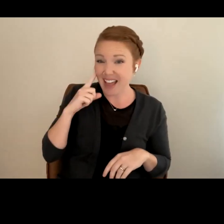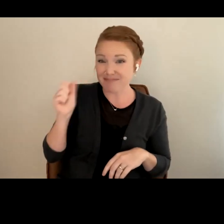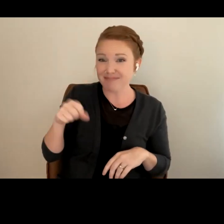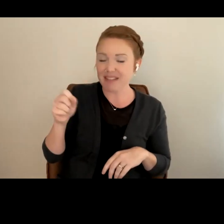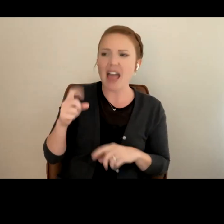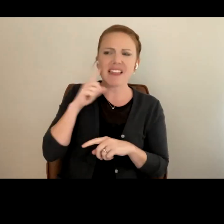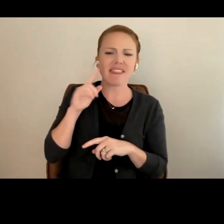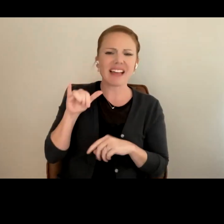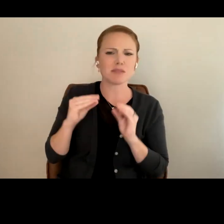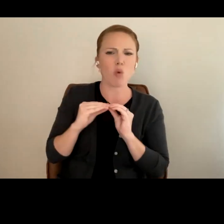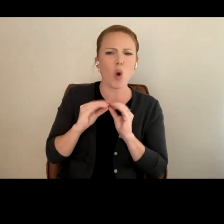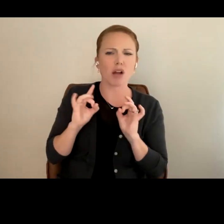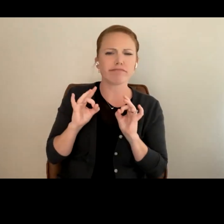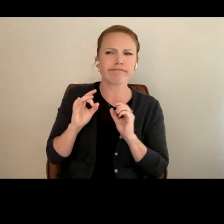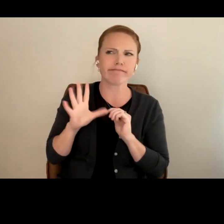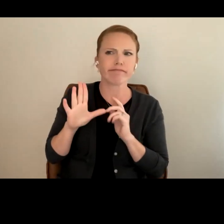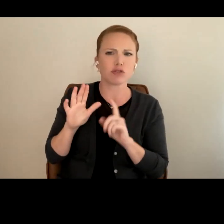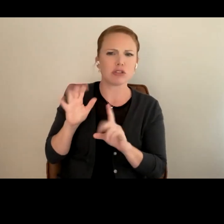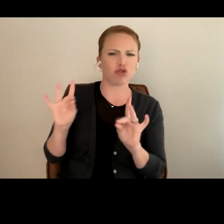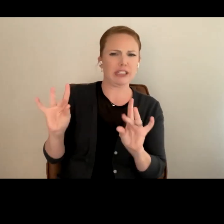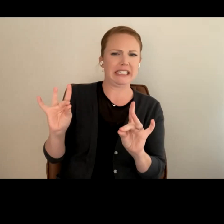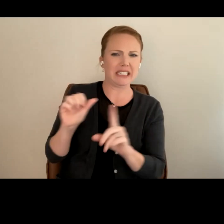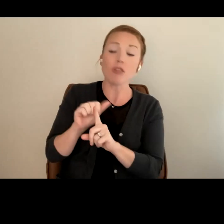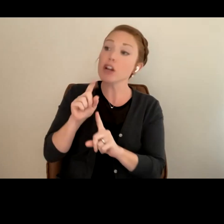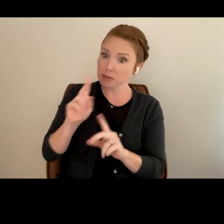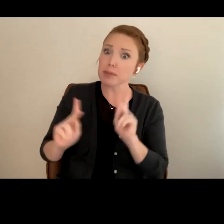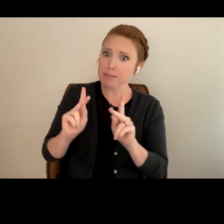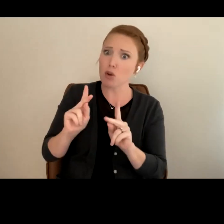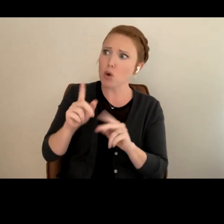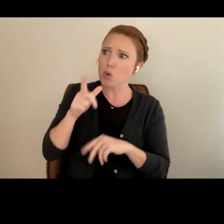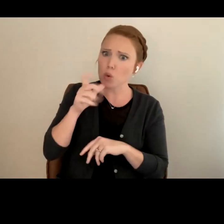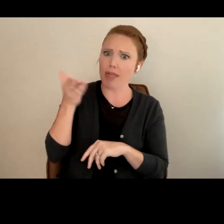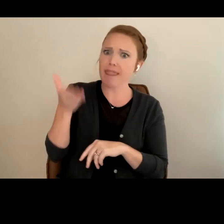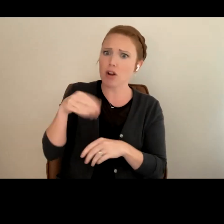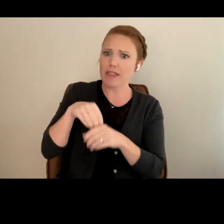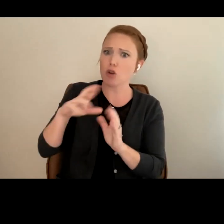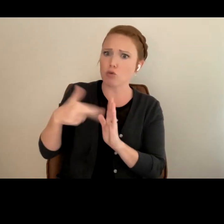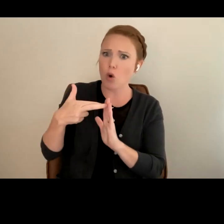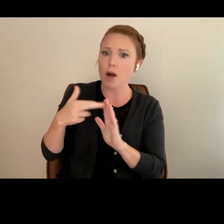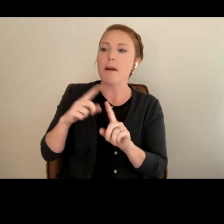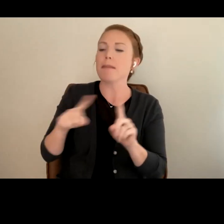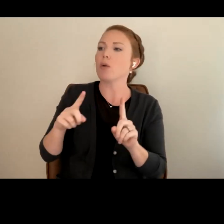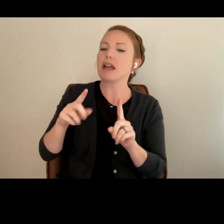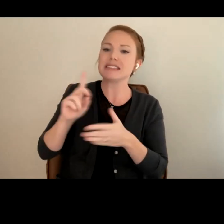There are people in those roles and when a design team or a dev team on a technology team -- let's